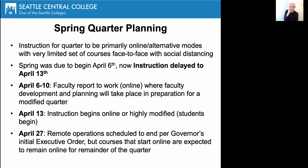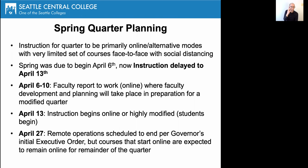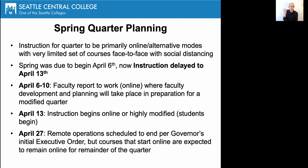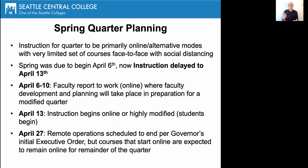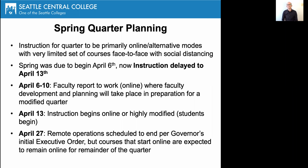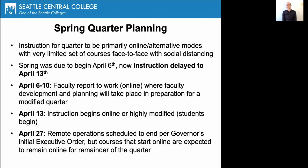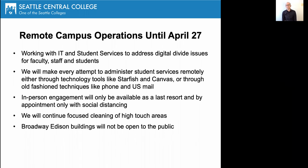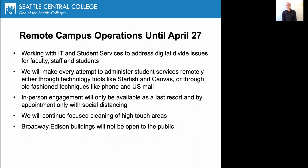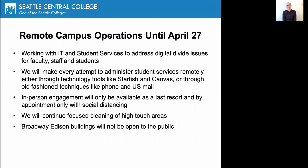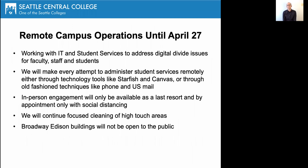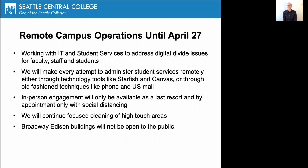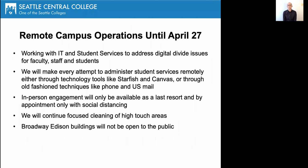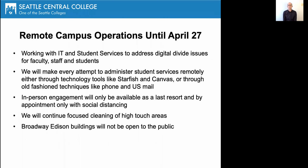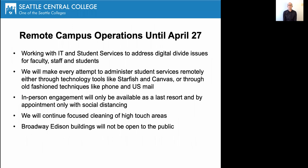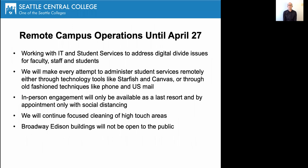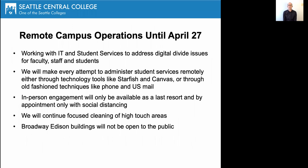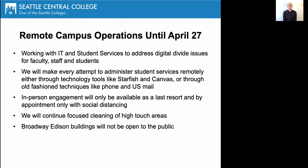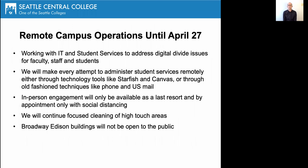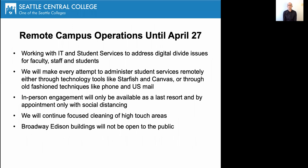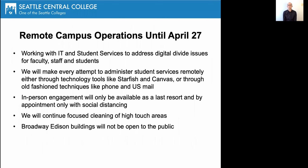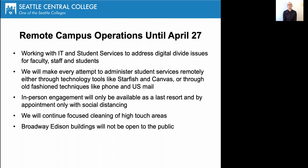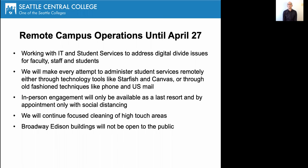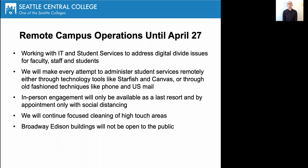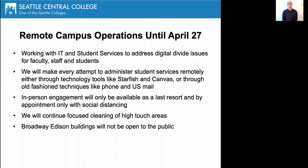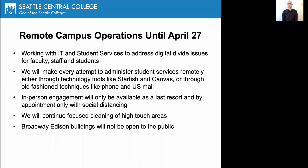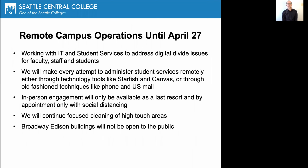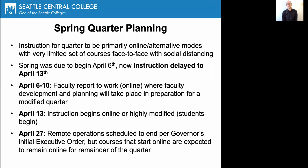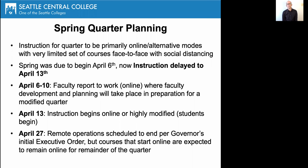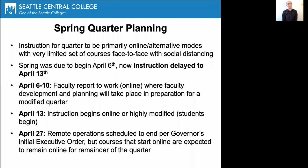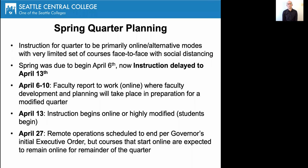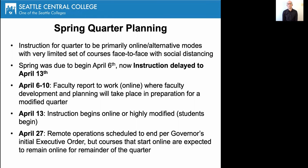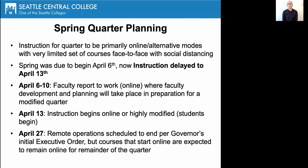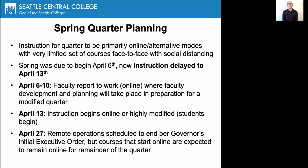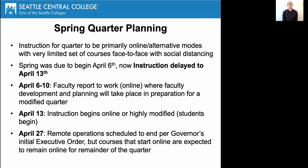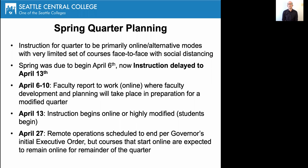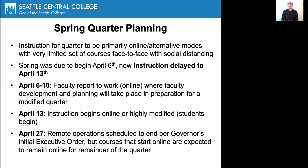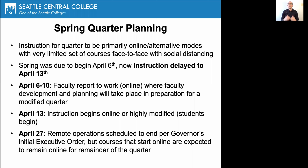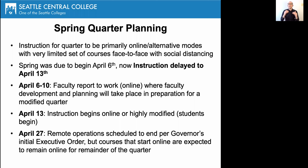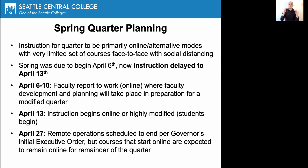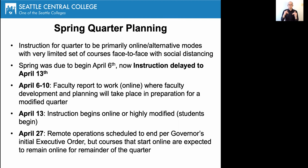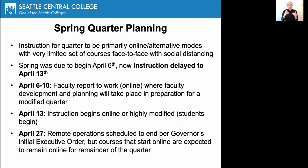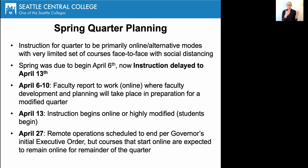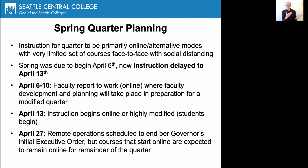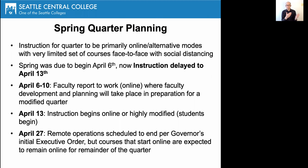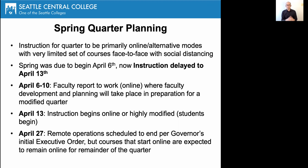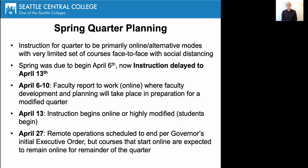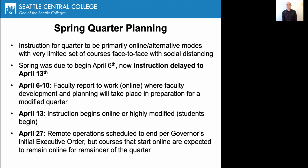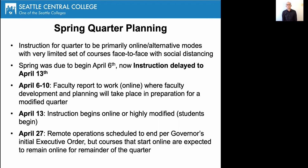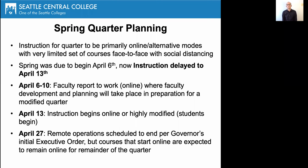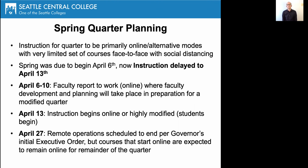office. Next slide. So as we are -- going the wrong